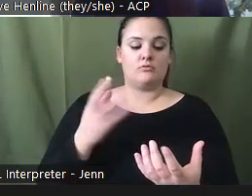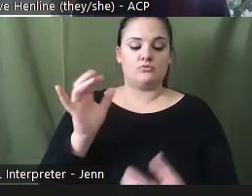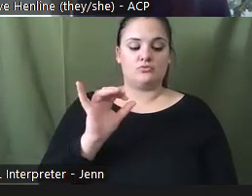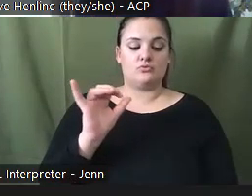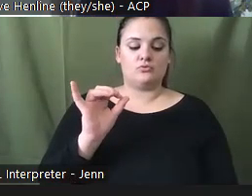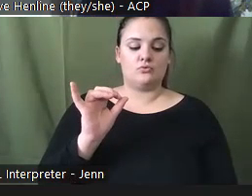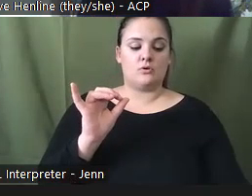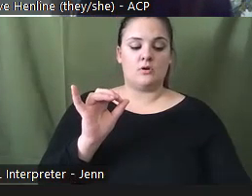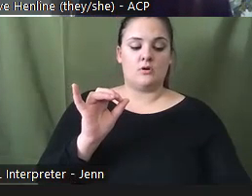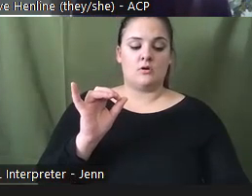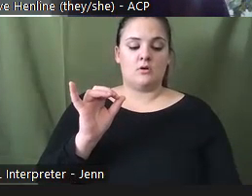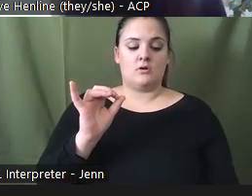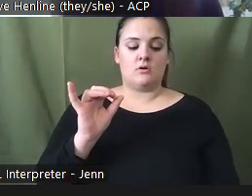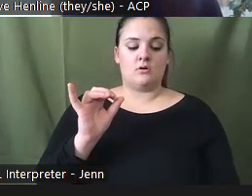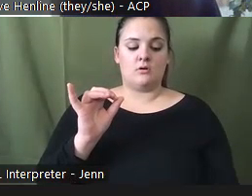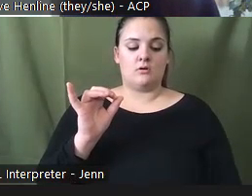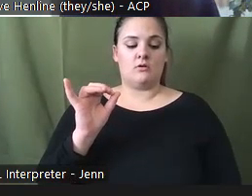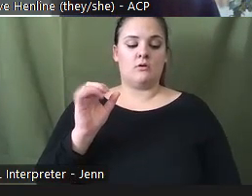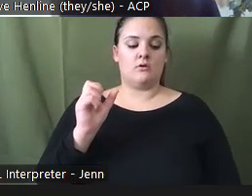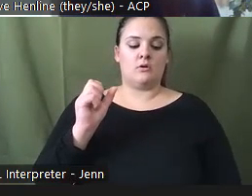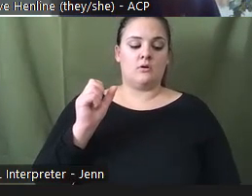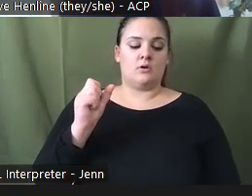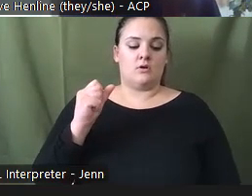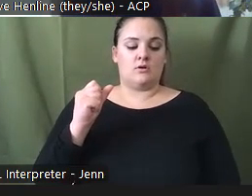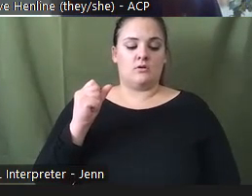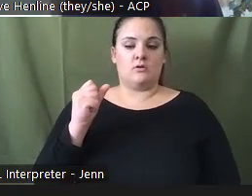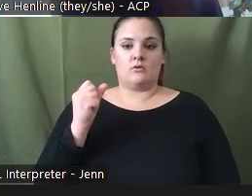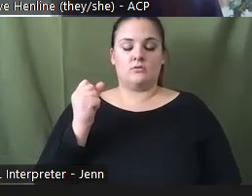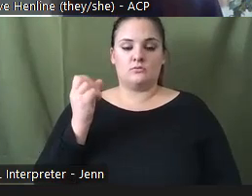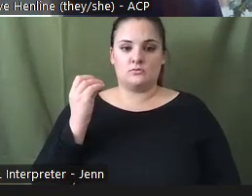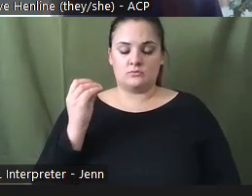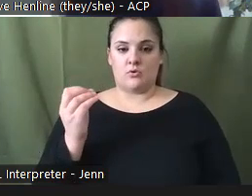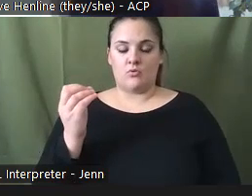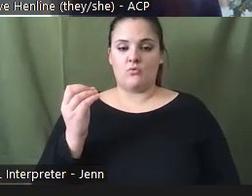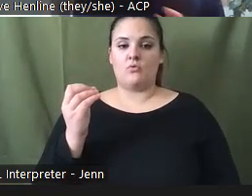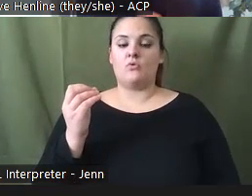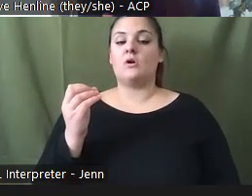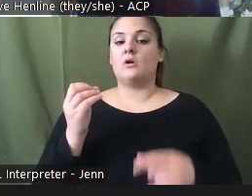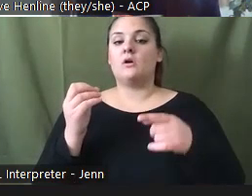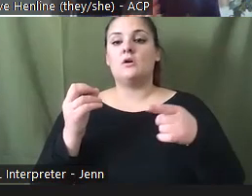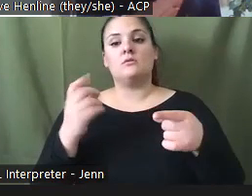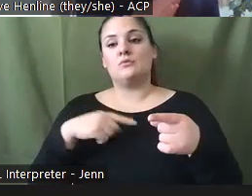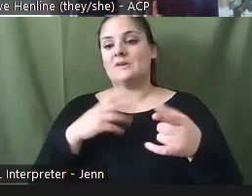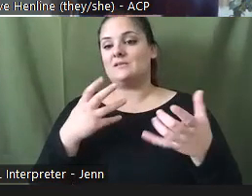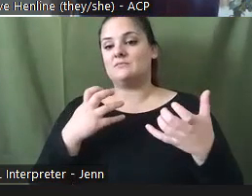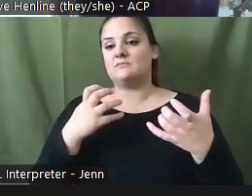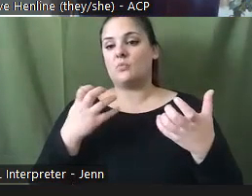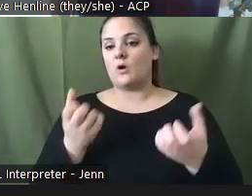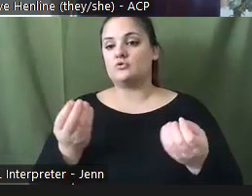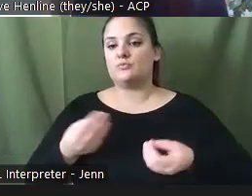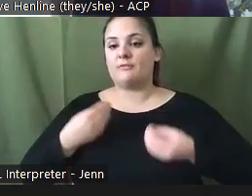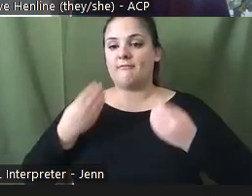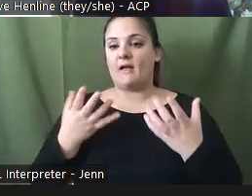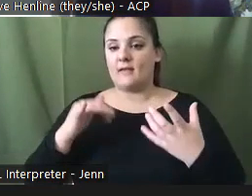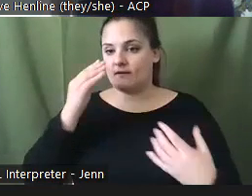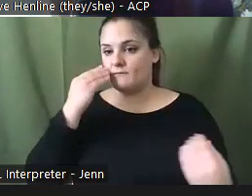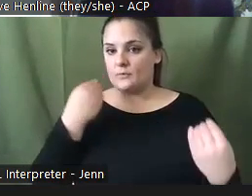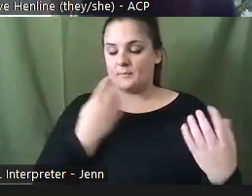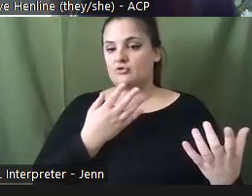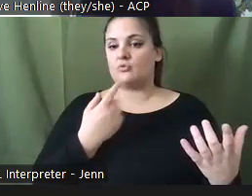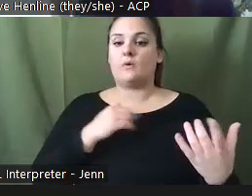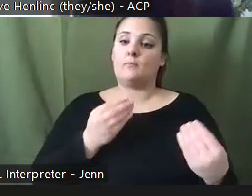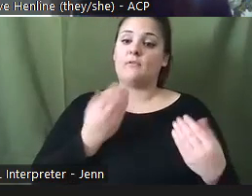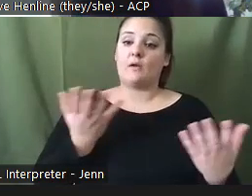renewing for the program, or to provide the information. We provide a packet, a folder for